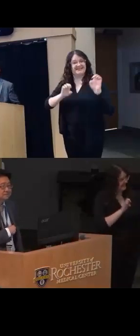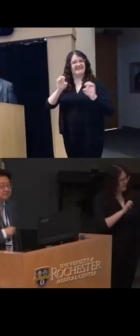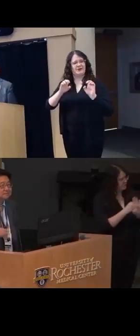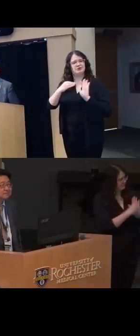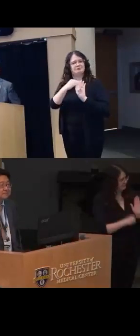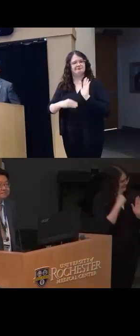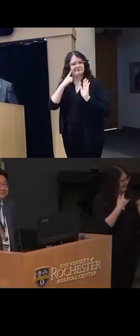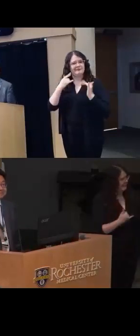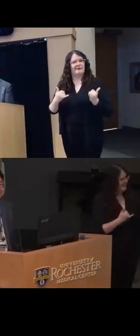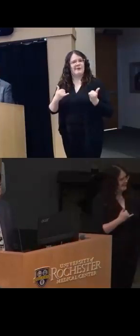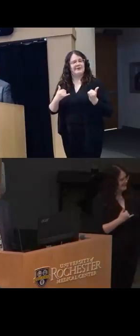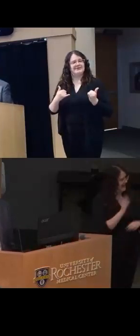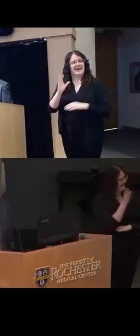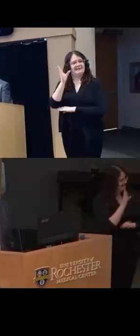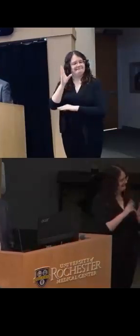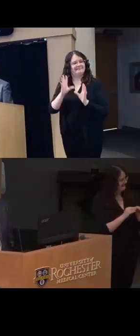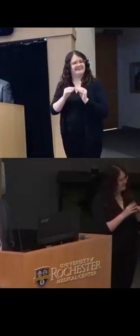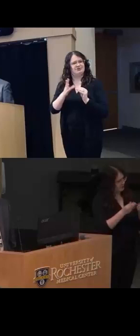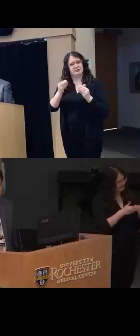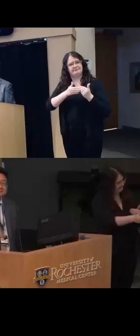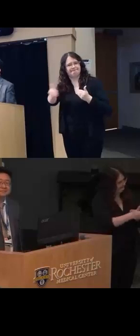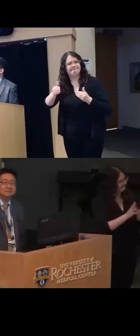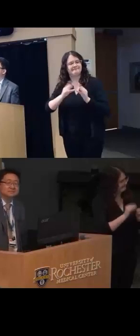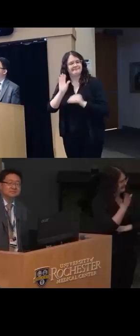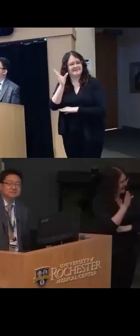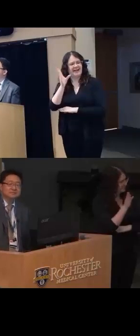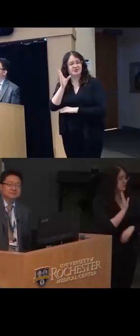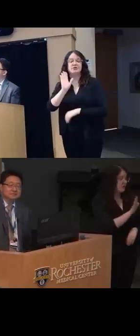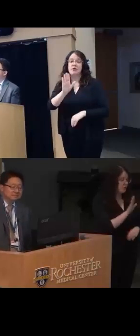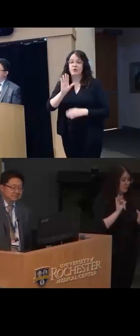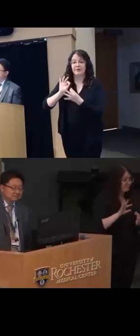session and for all subsequent sessions your feedback is really valuable if you're attending